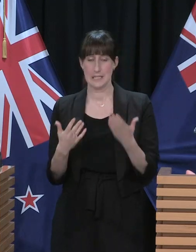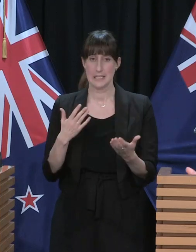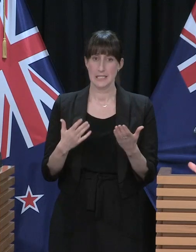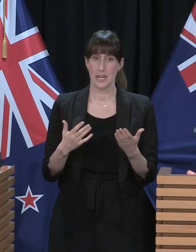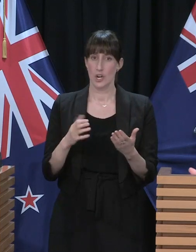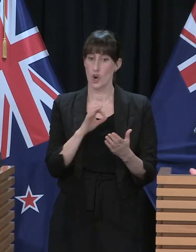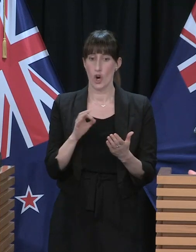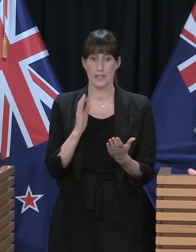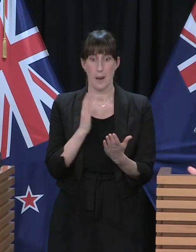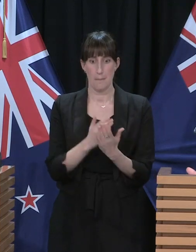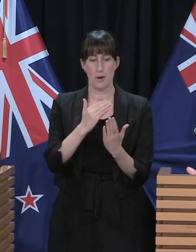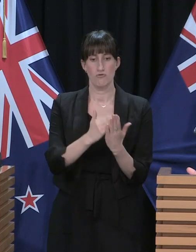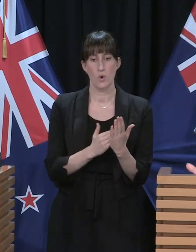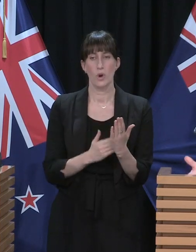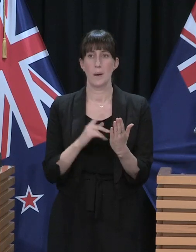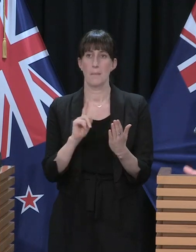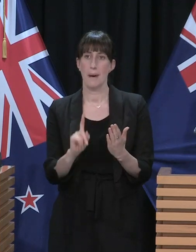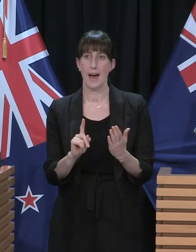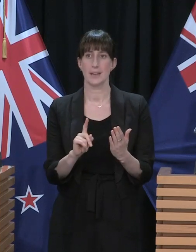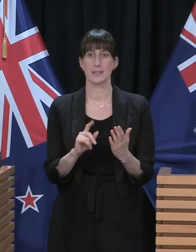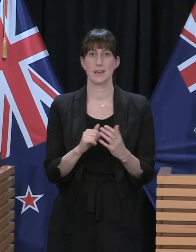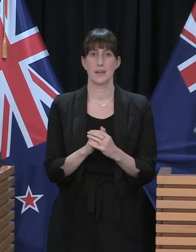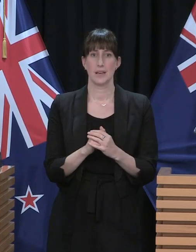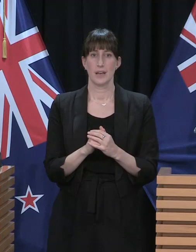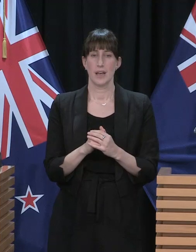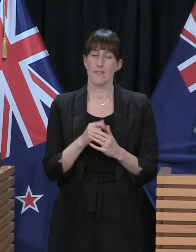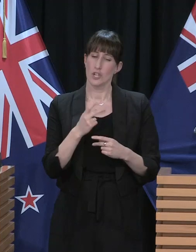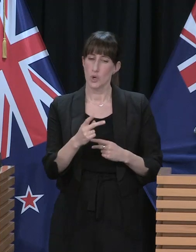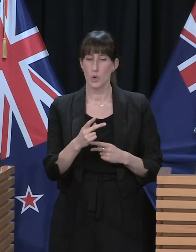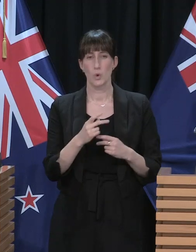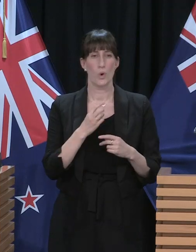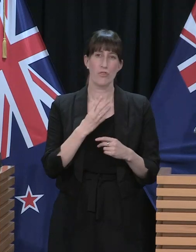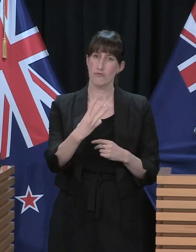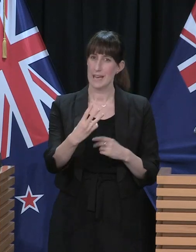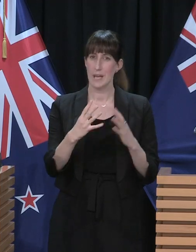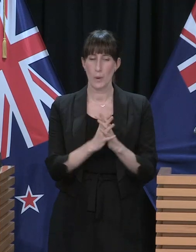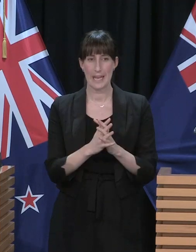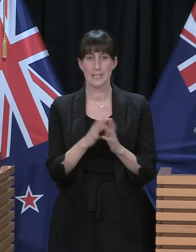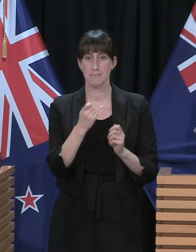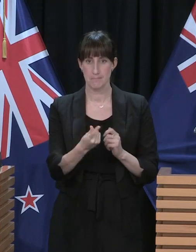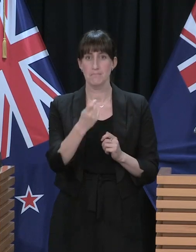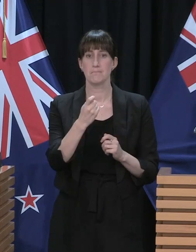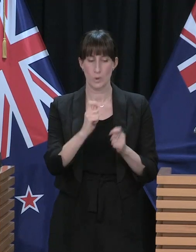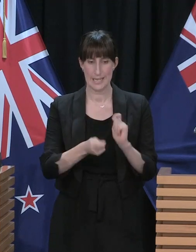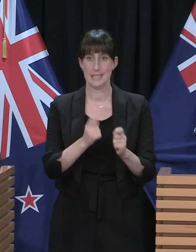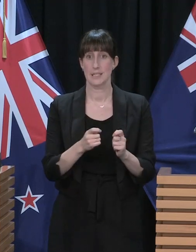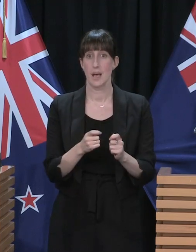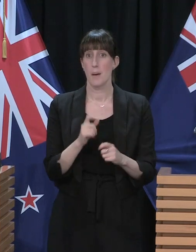sought specific advice. Everyone is finding their way. There is no rule become an it. At the moment, we are aiming